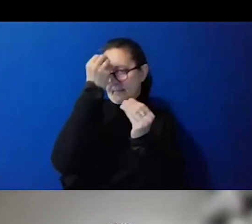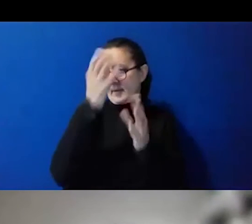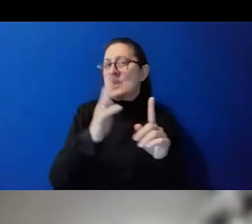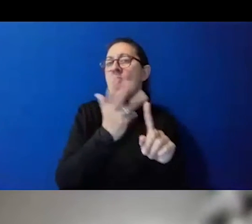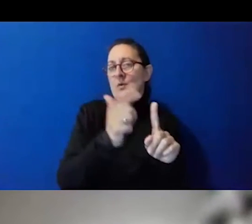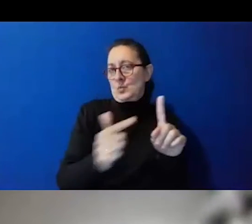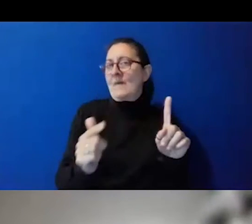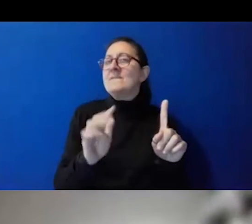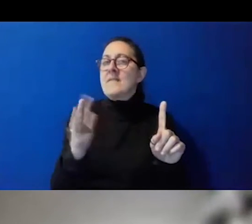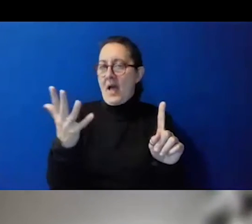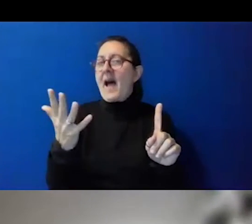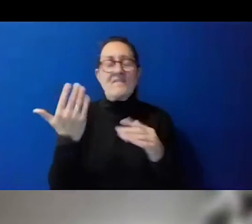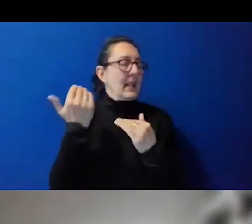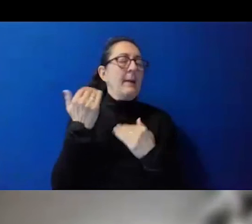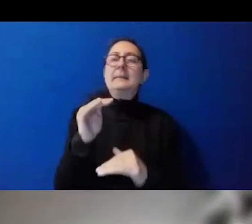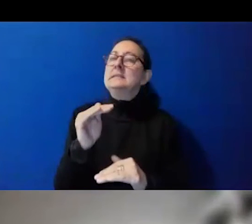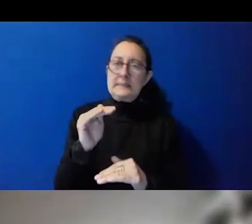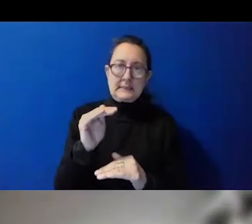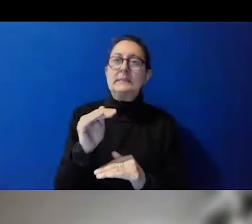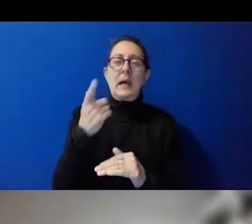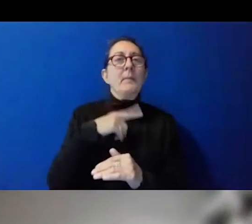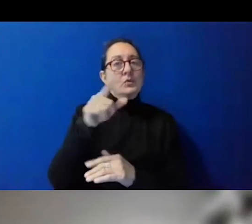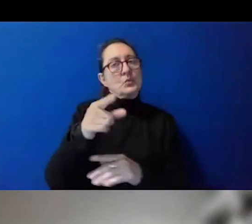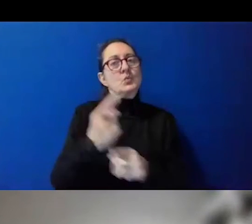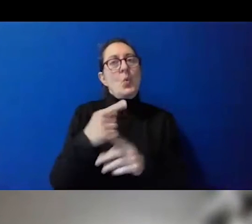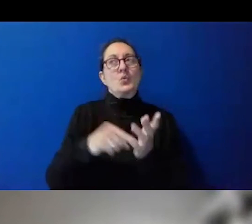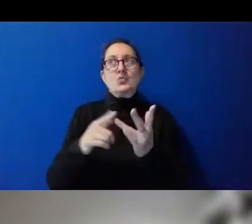and that is because you you will be speaking to a real person uh you'll be speaking to an